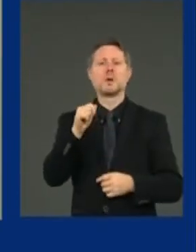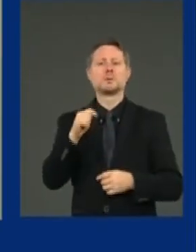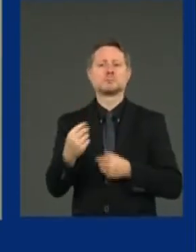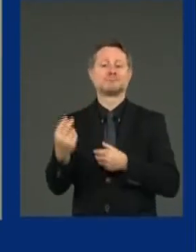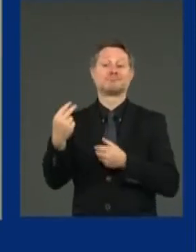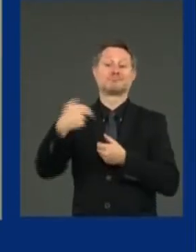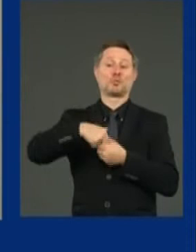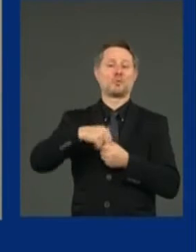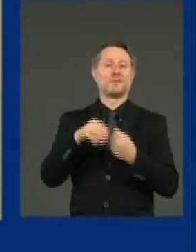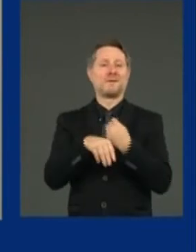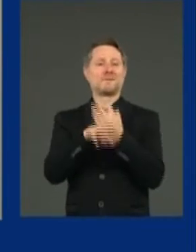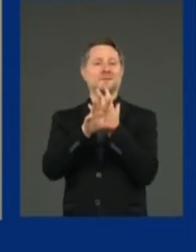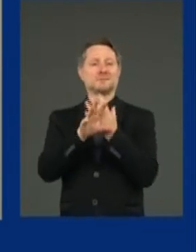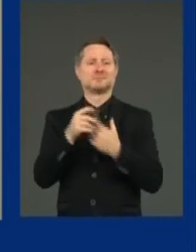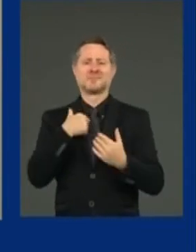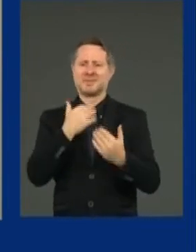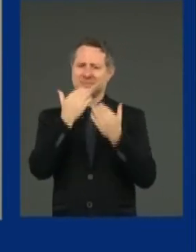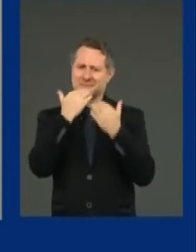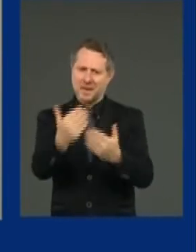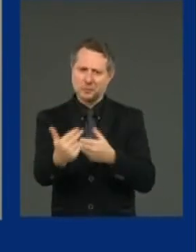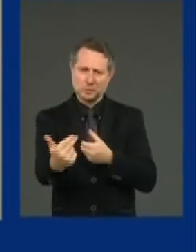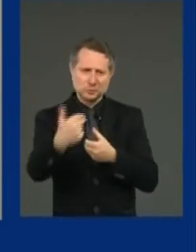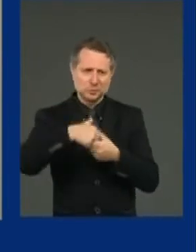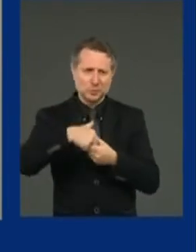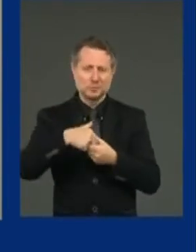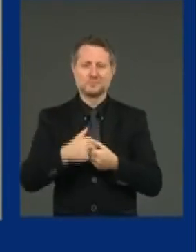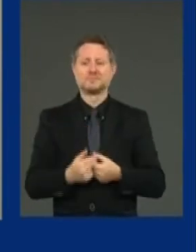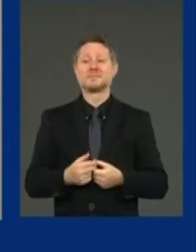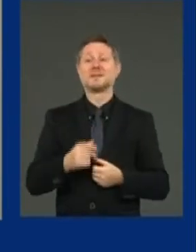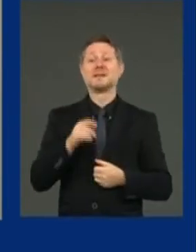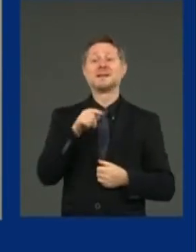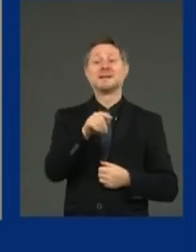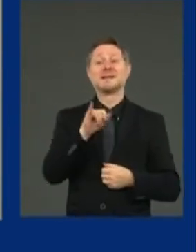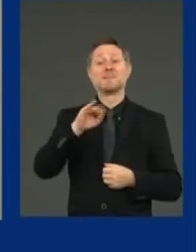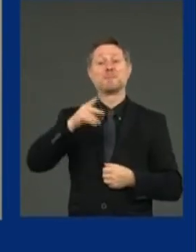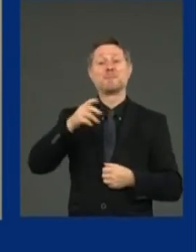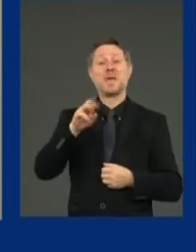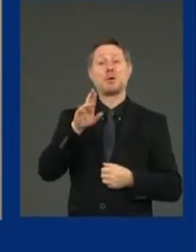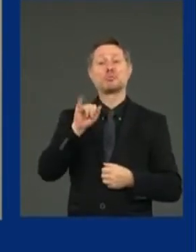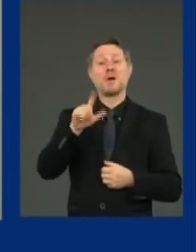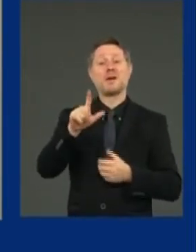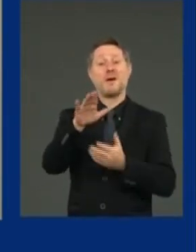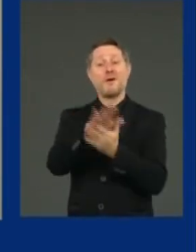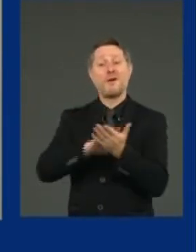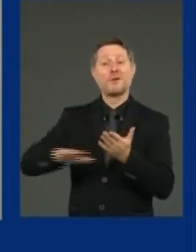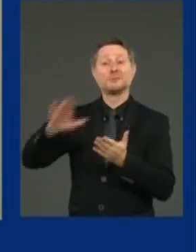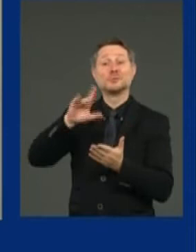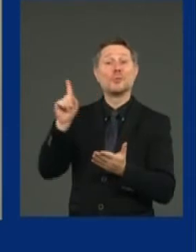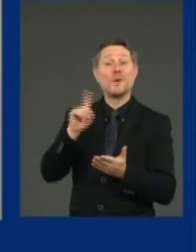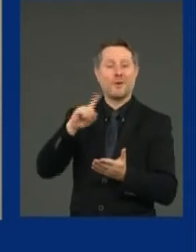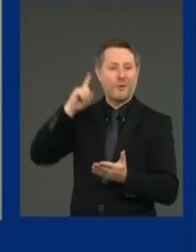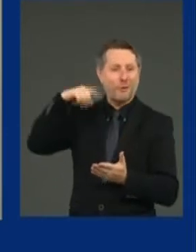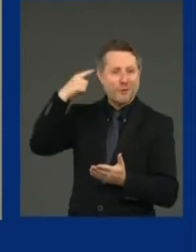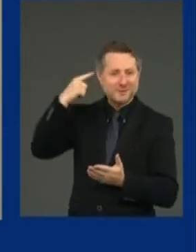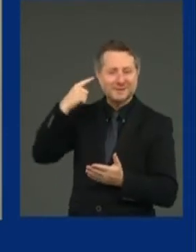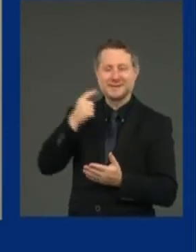US BECAUSE I KNOW NOTHING ABOUT GEOSTATISTICS BUT HE IS JOIN JOINING US. I WANT TO THANK HIM VERY MUCH.